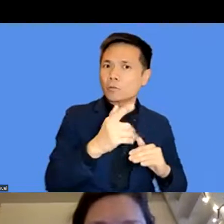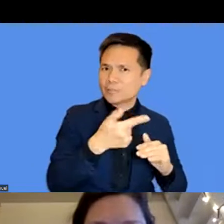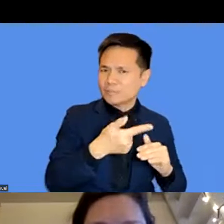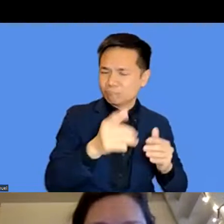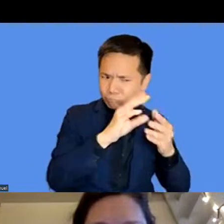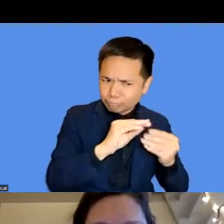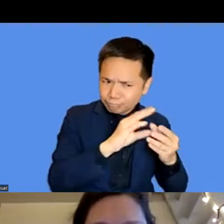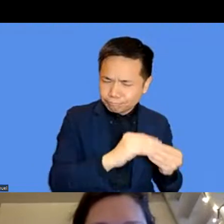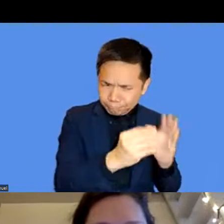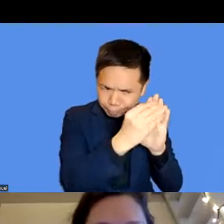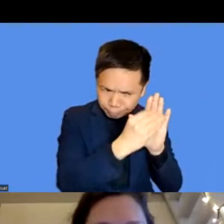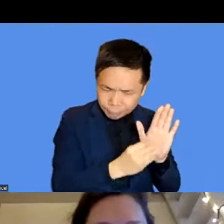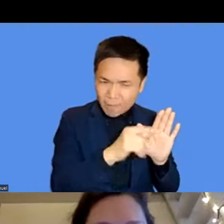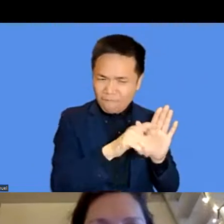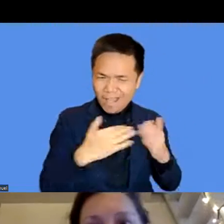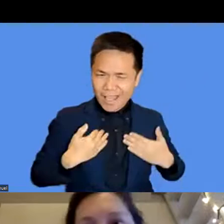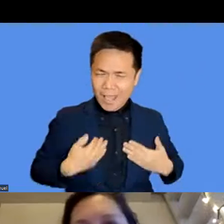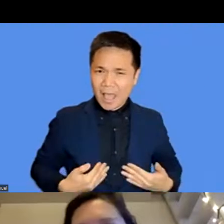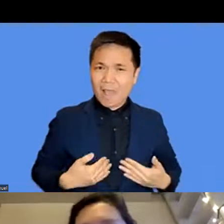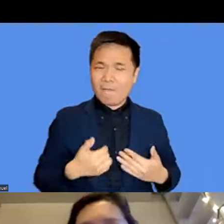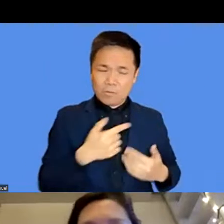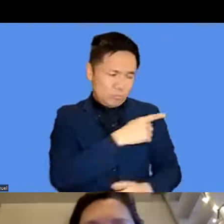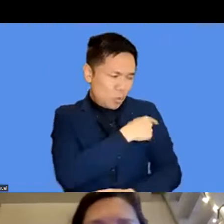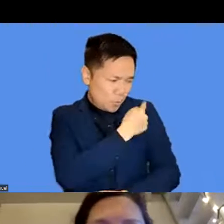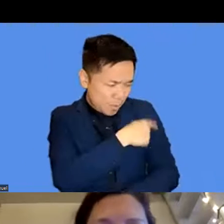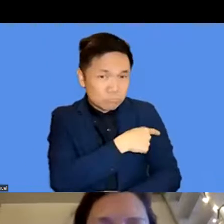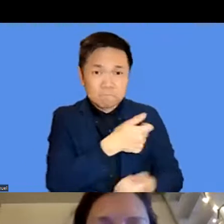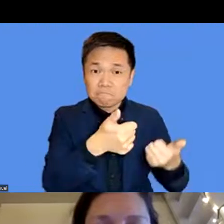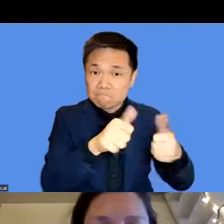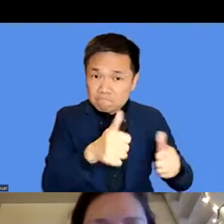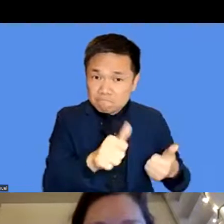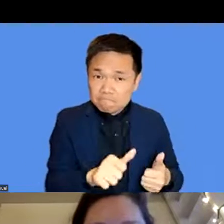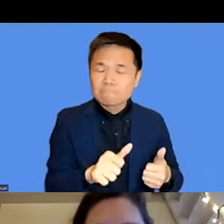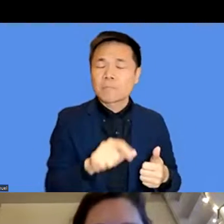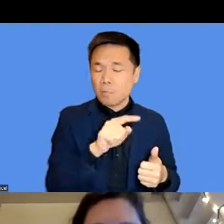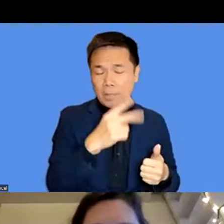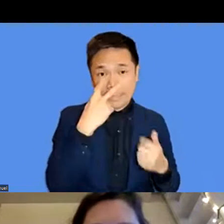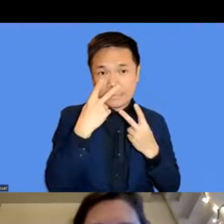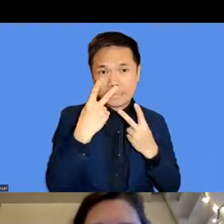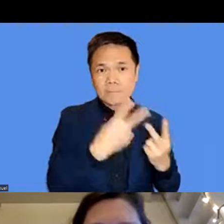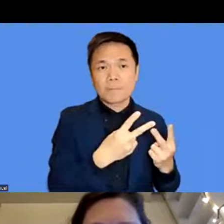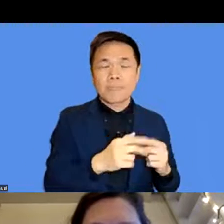and provides valuable information to inform the implementation of the World Health Organization